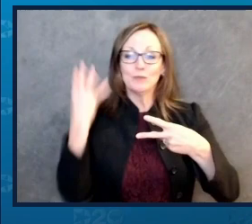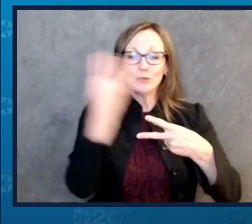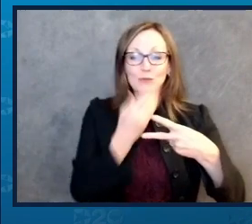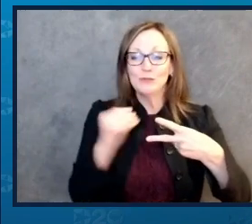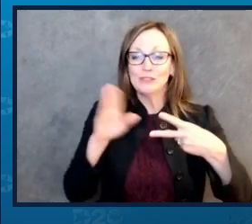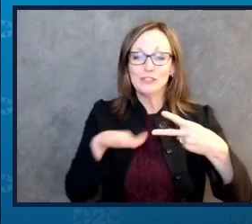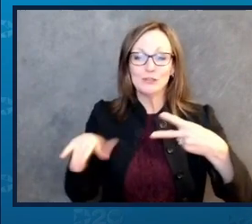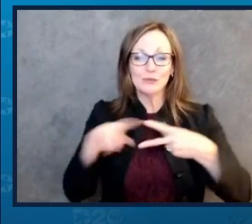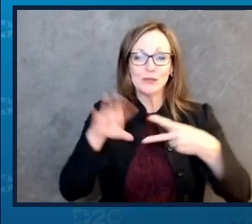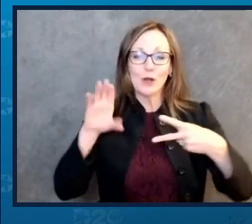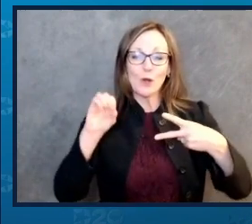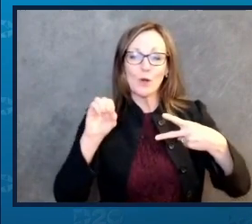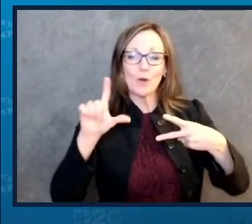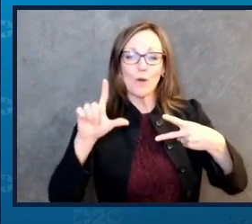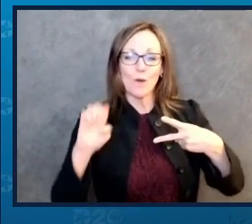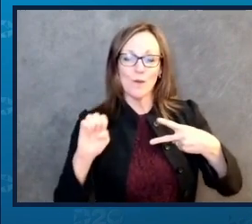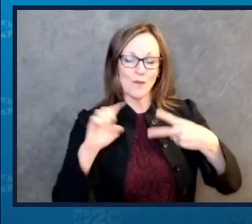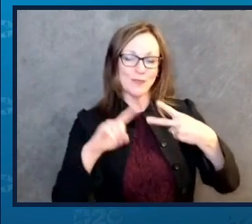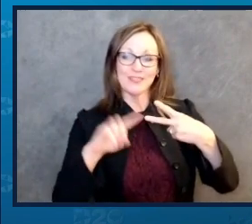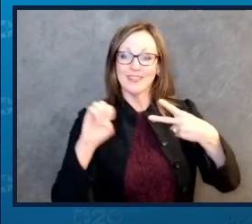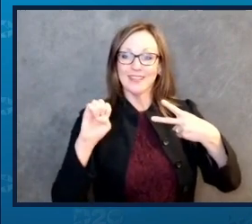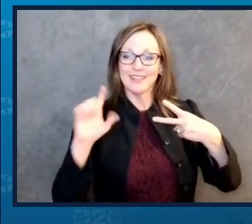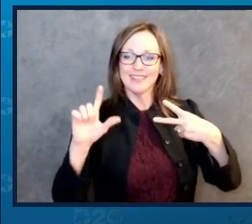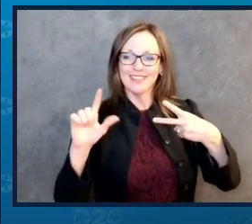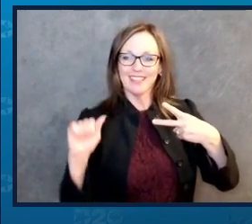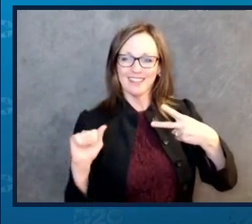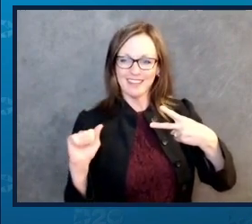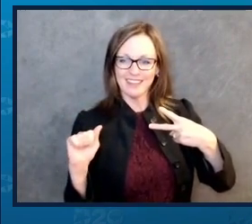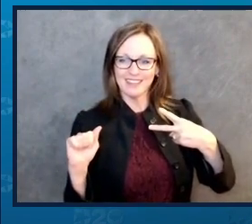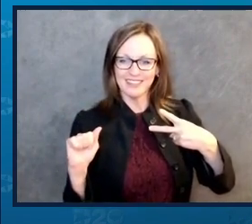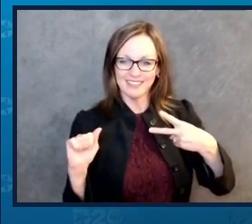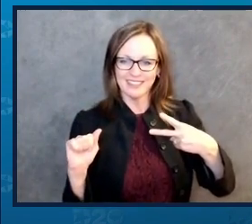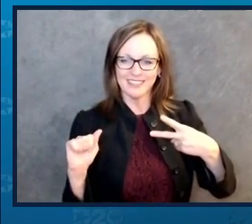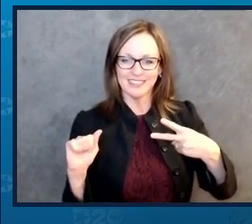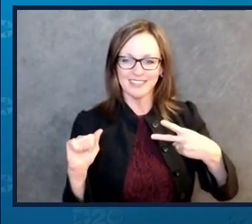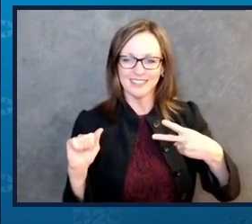FAMILY IS MY SISTER.